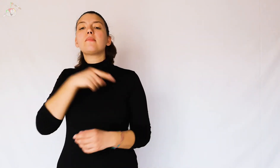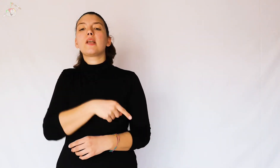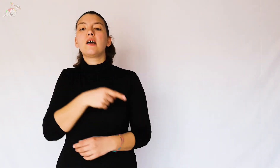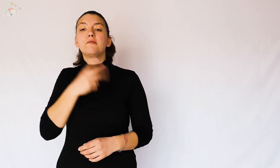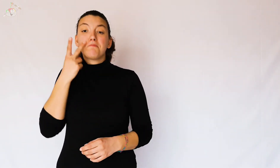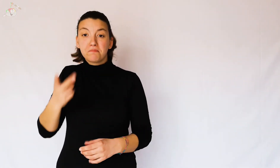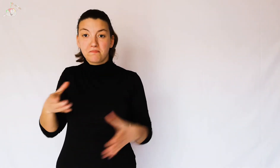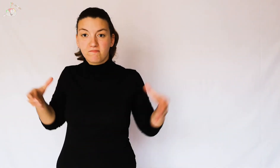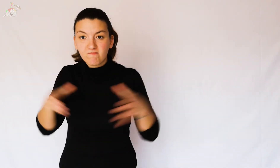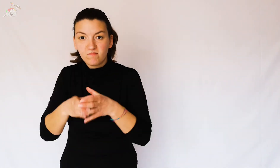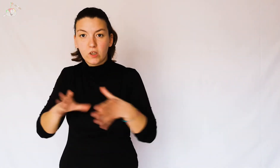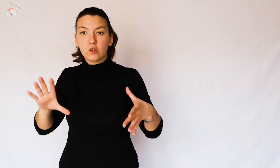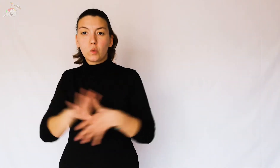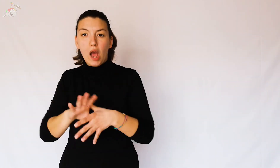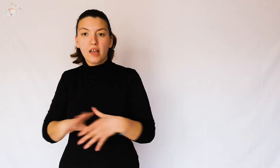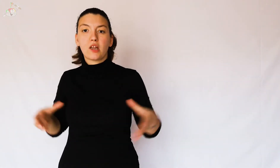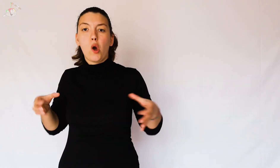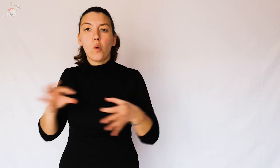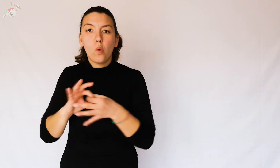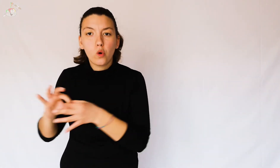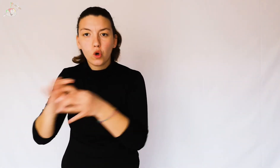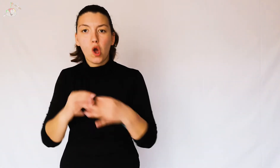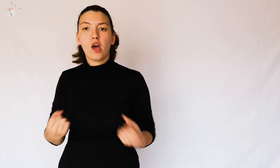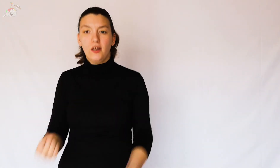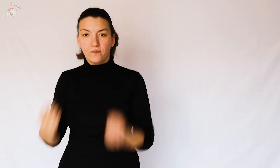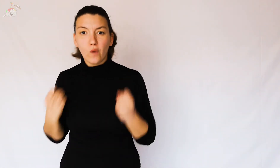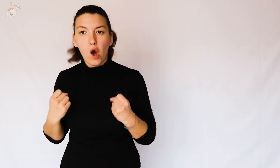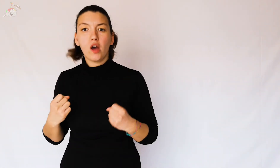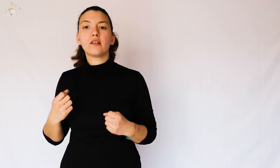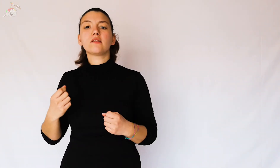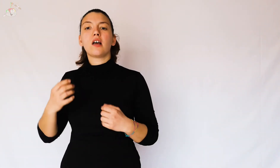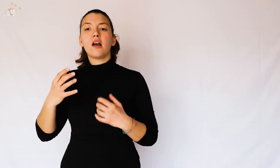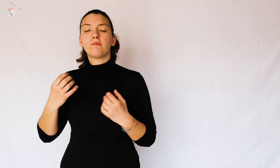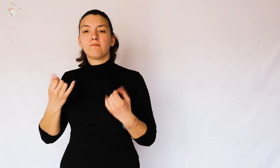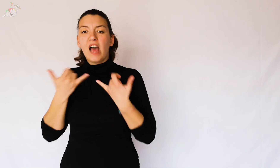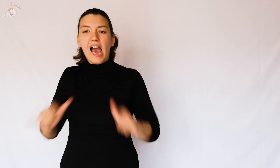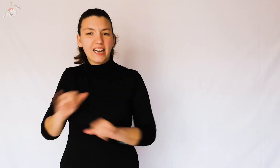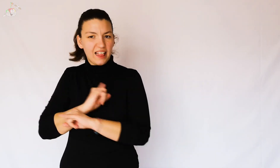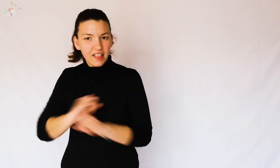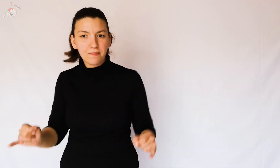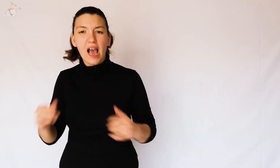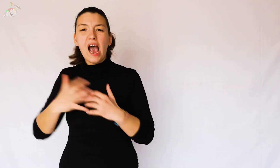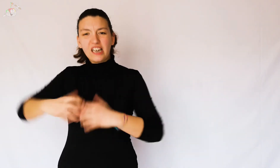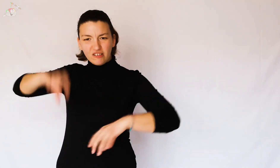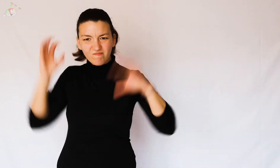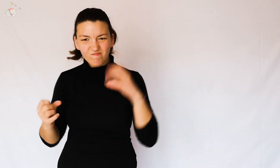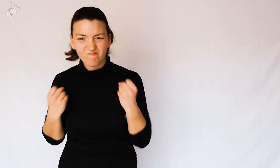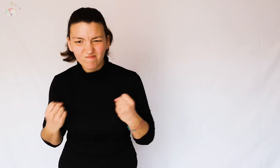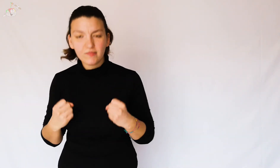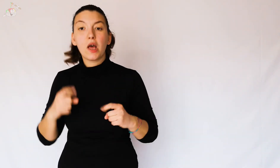The unity and strength of the team that never gives up and pulls hard are observed.